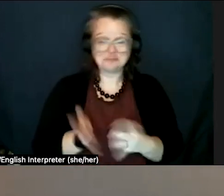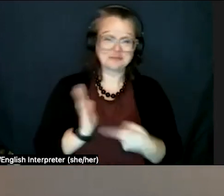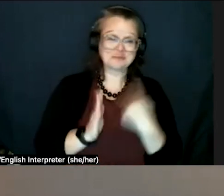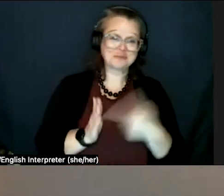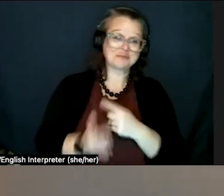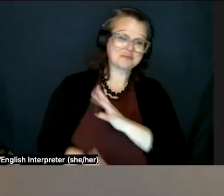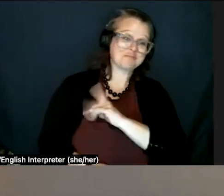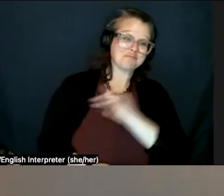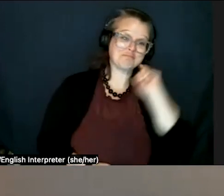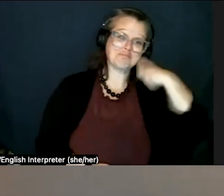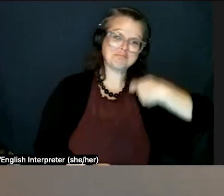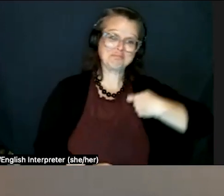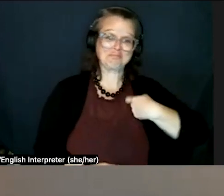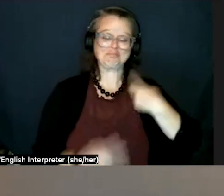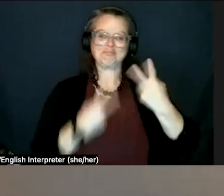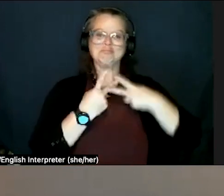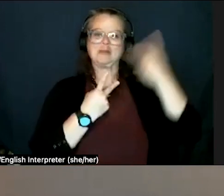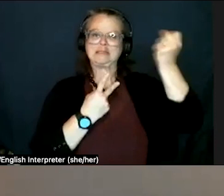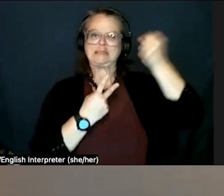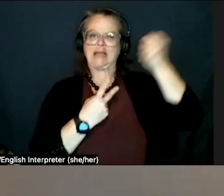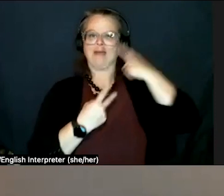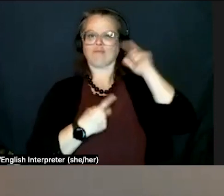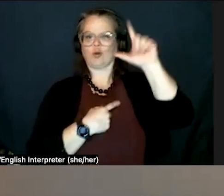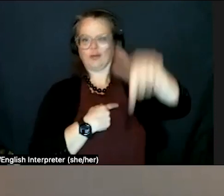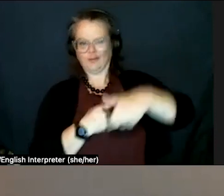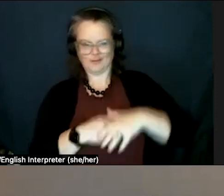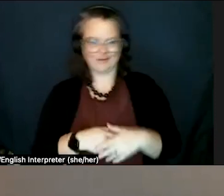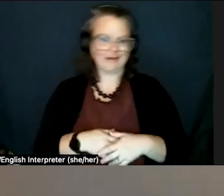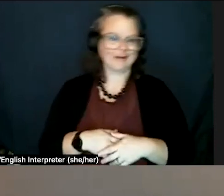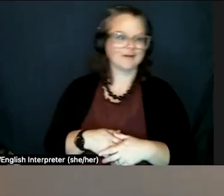into mind when thinking about a lot of these. So a lot of these are collaboration and team-based